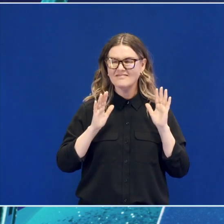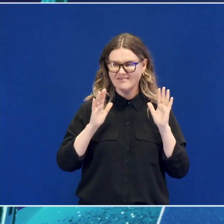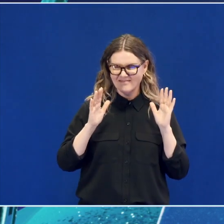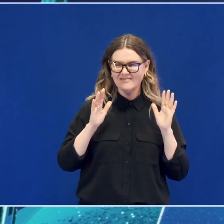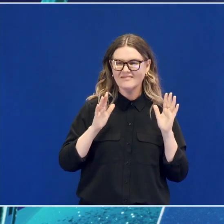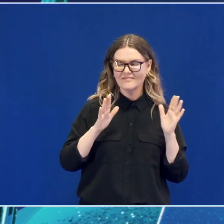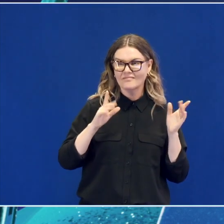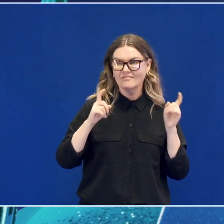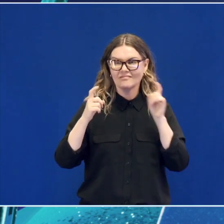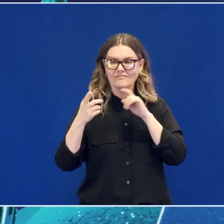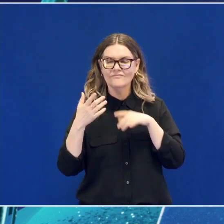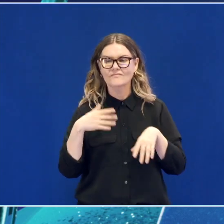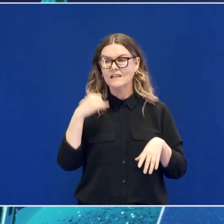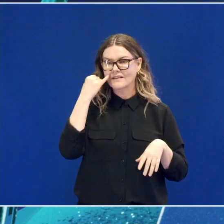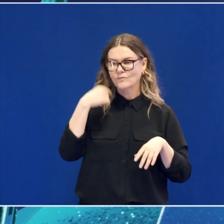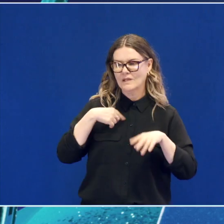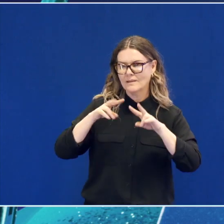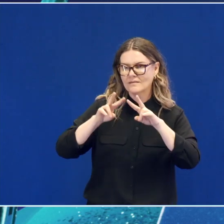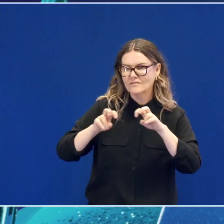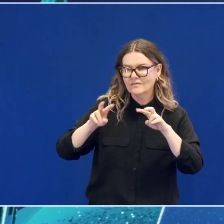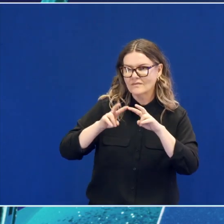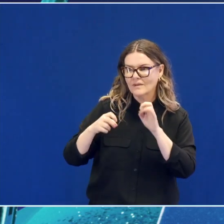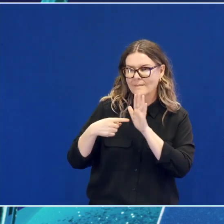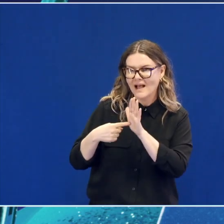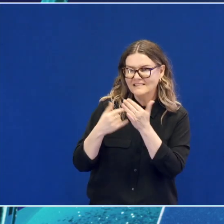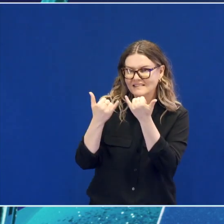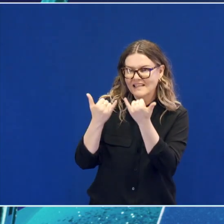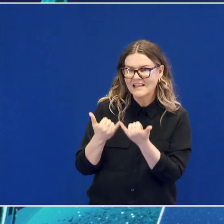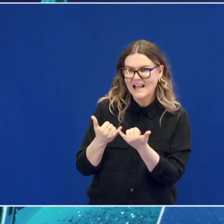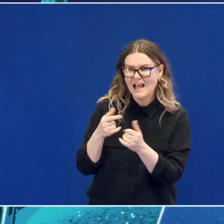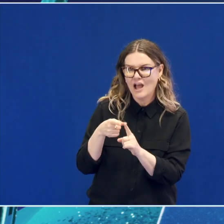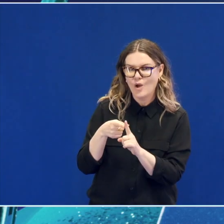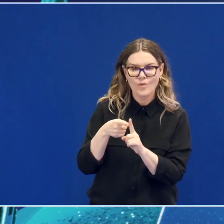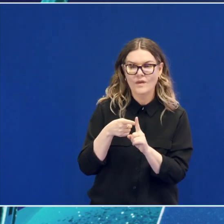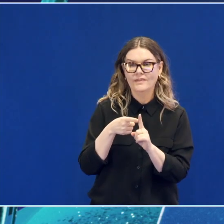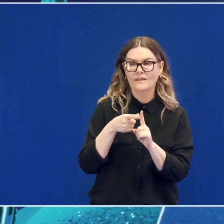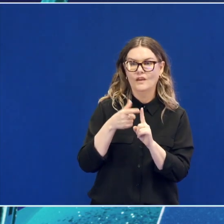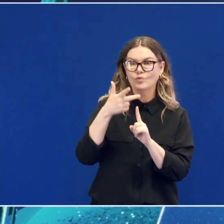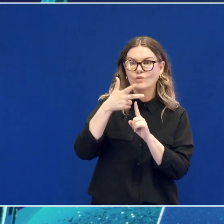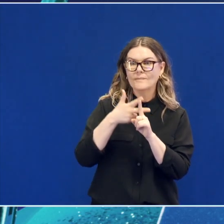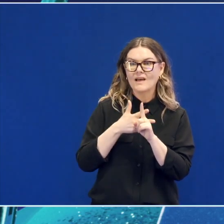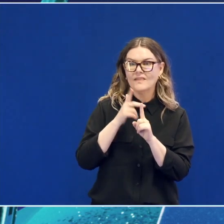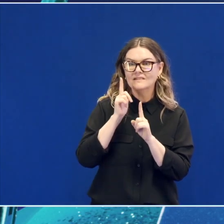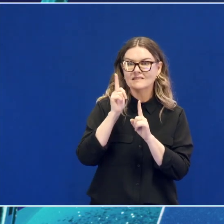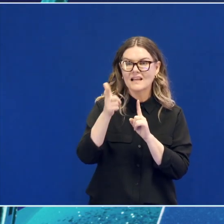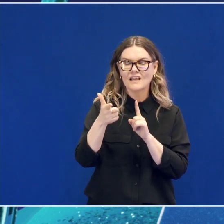and so that's really challenging, right? So one way to combat this is